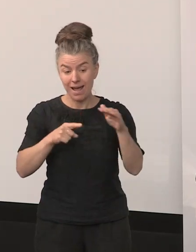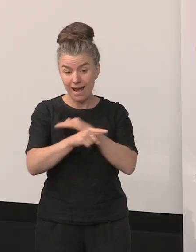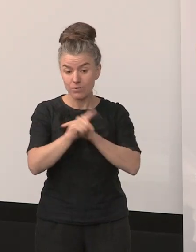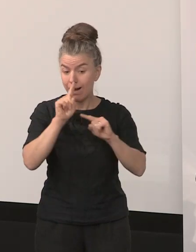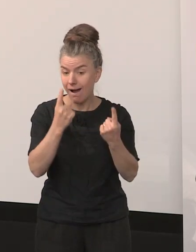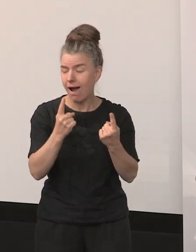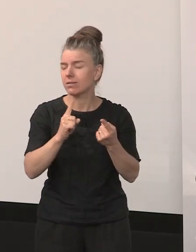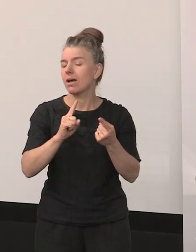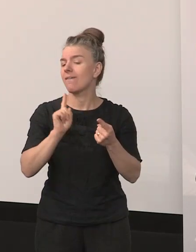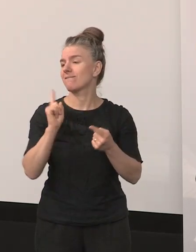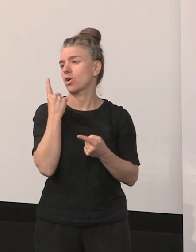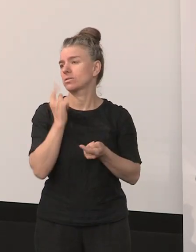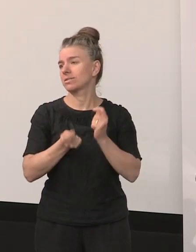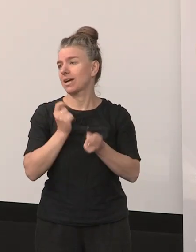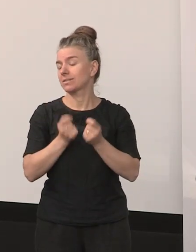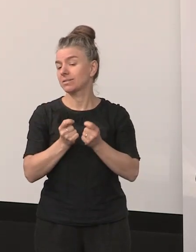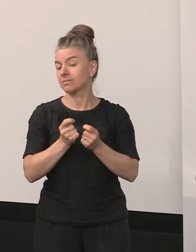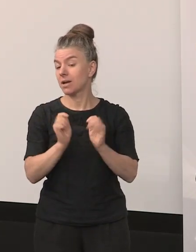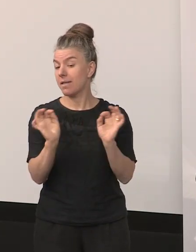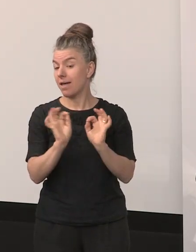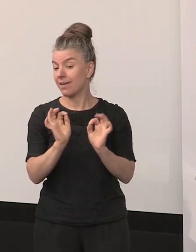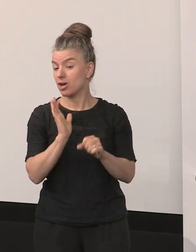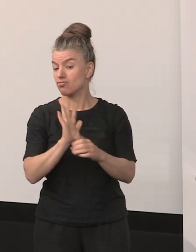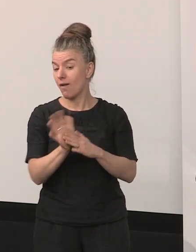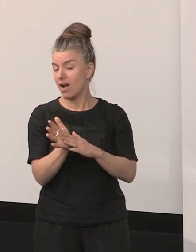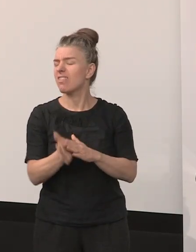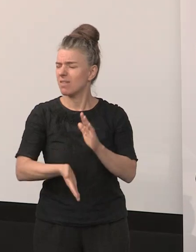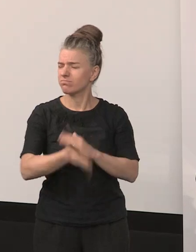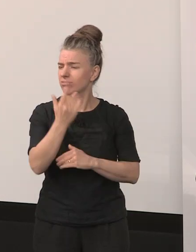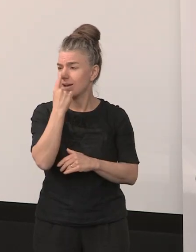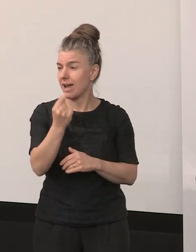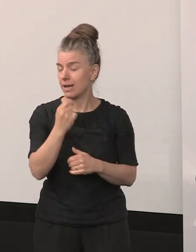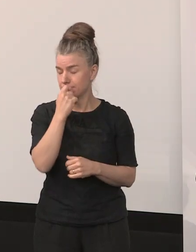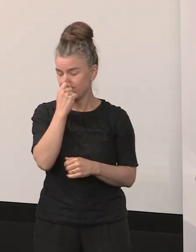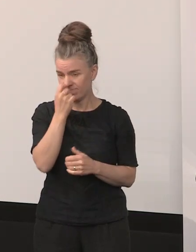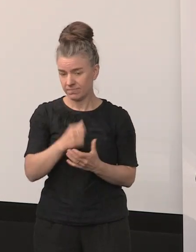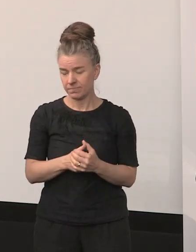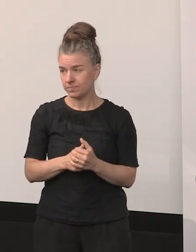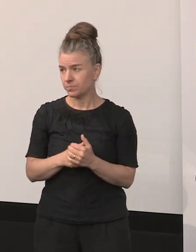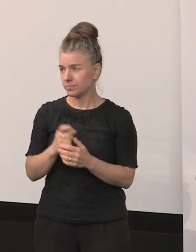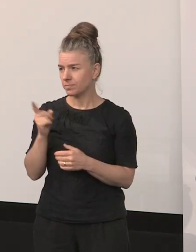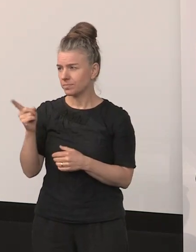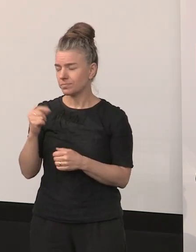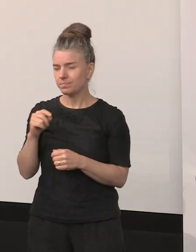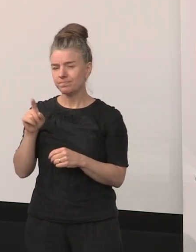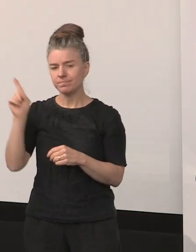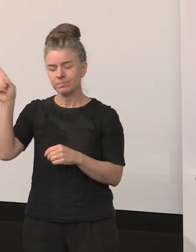one of the things that's been clarified and that's why no-one now leaves the facility unless they have had a negative test and it is a